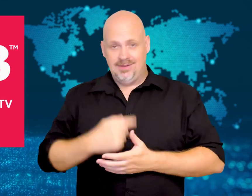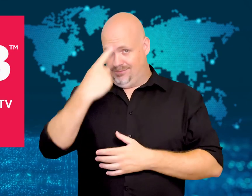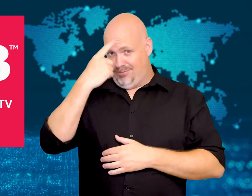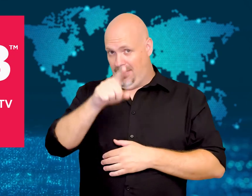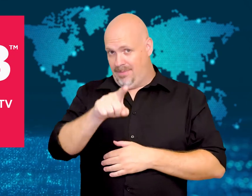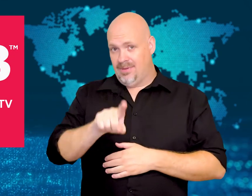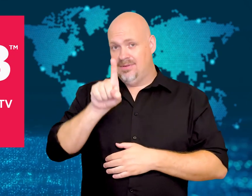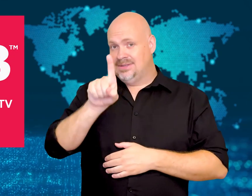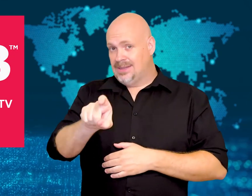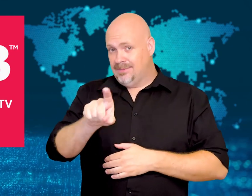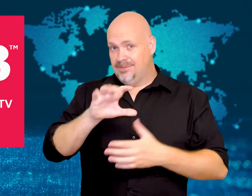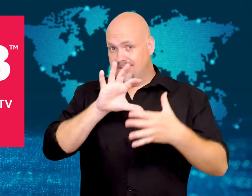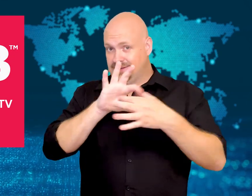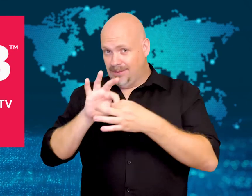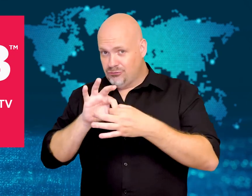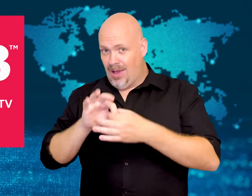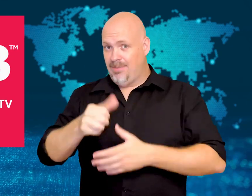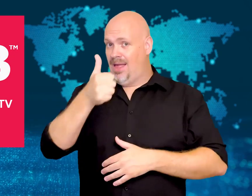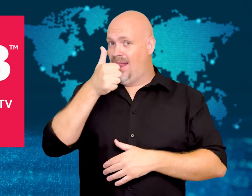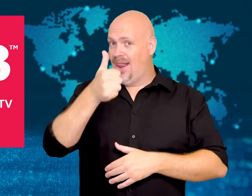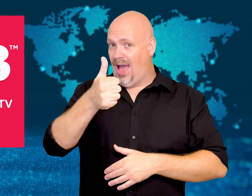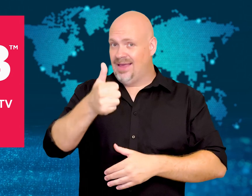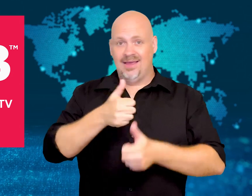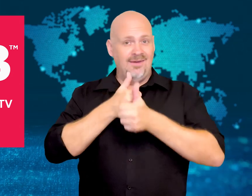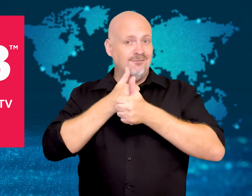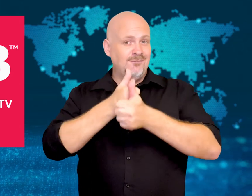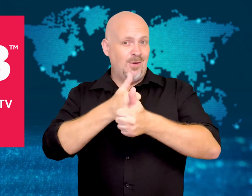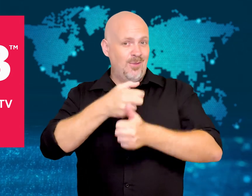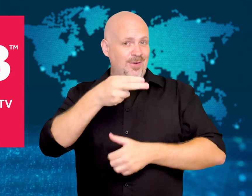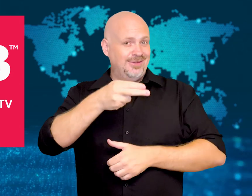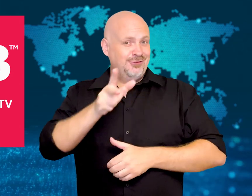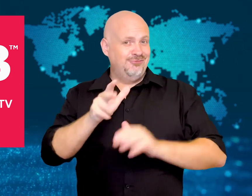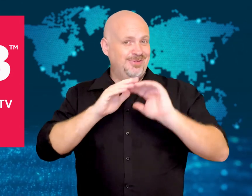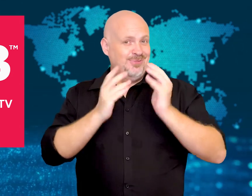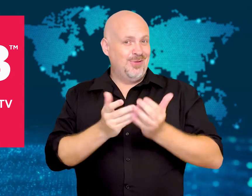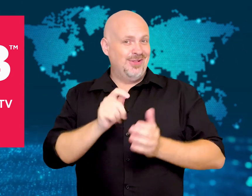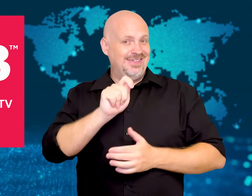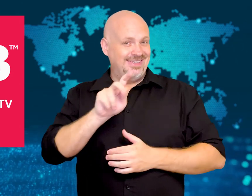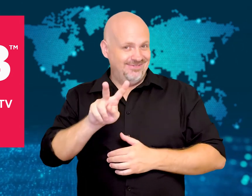Don't forget to subscribe, like, and follow H3 World TV